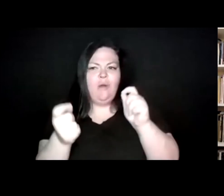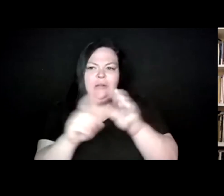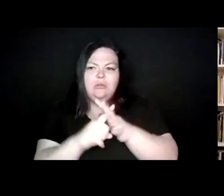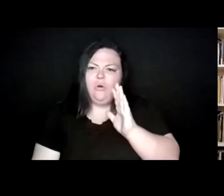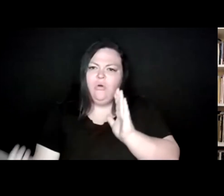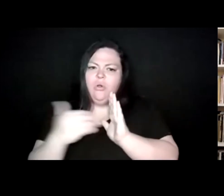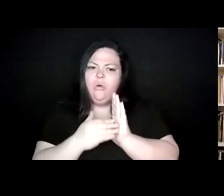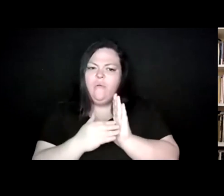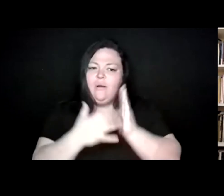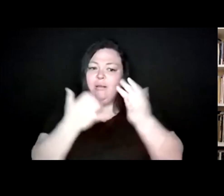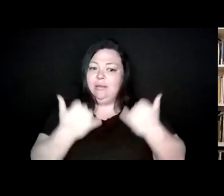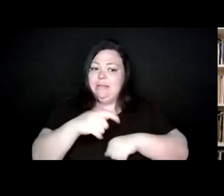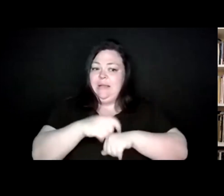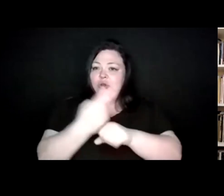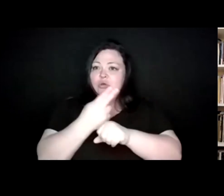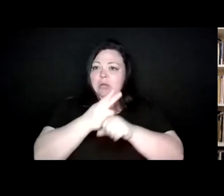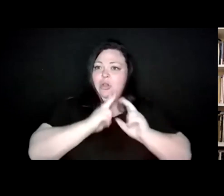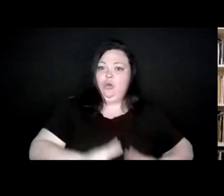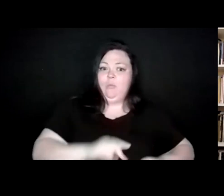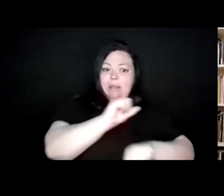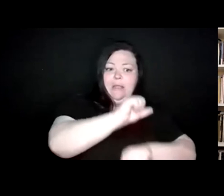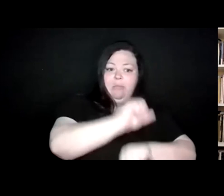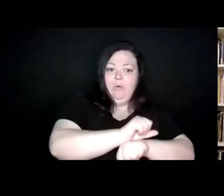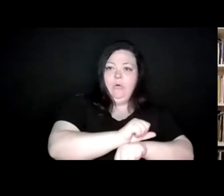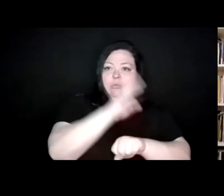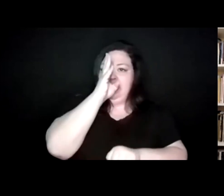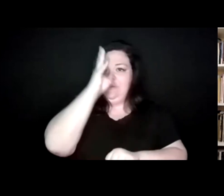This time using human labor, invention.